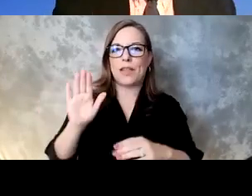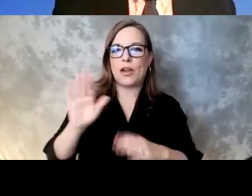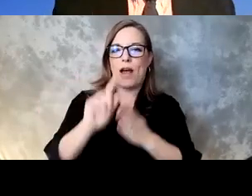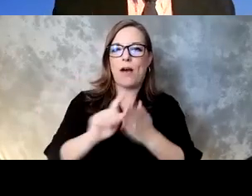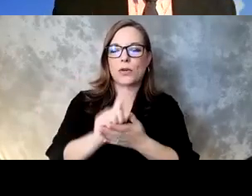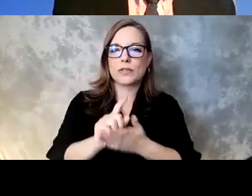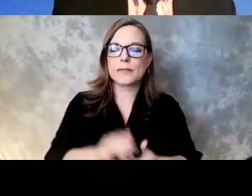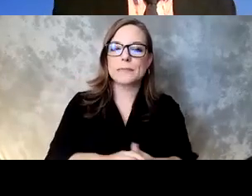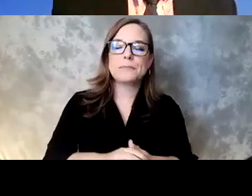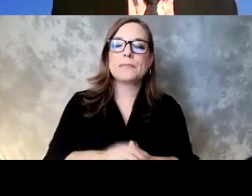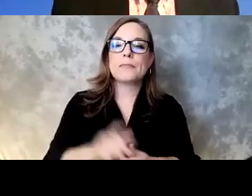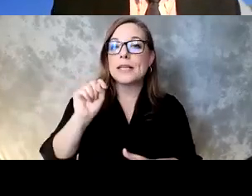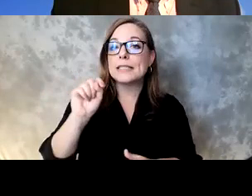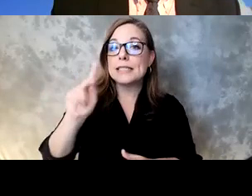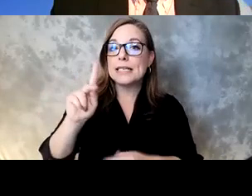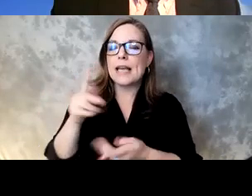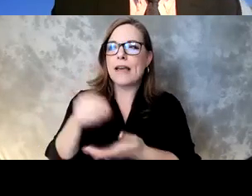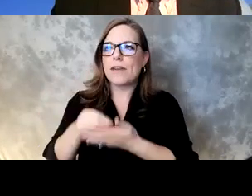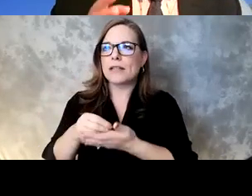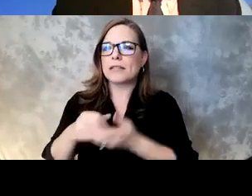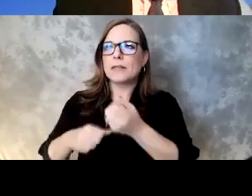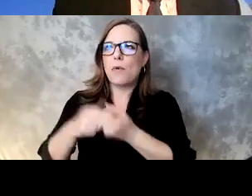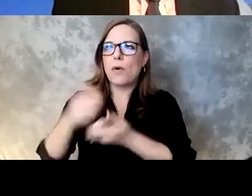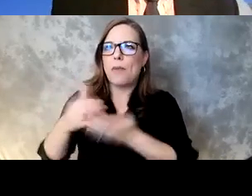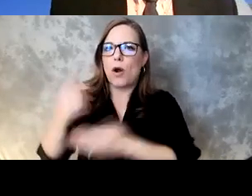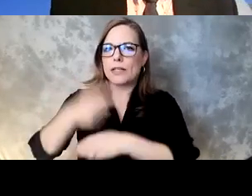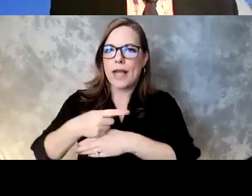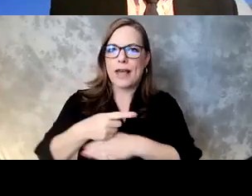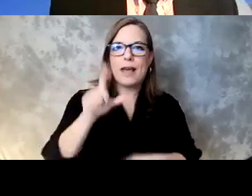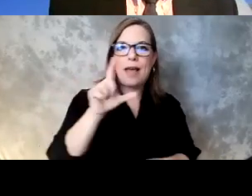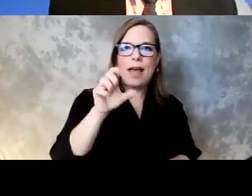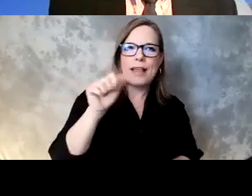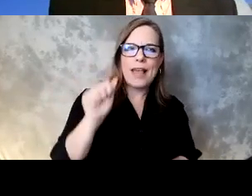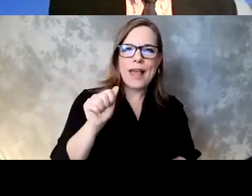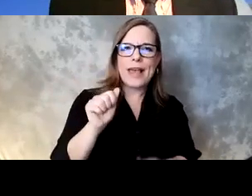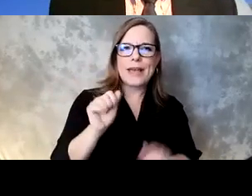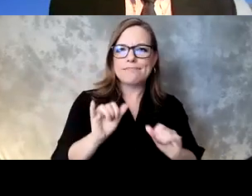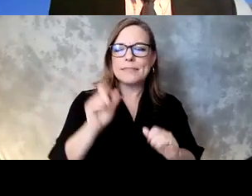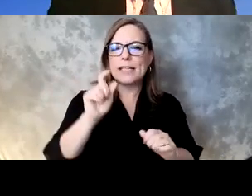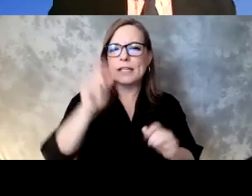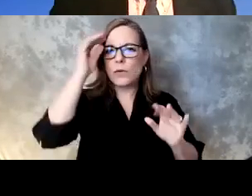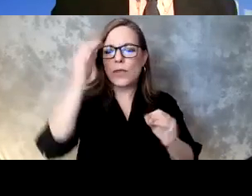going to support part-day TK. LEAs will need to think through as part of their plans which